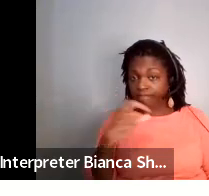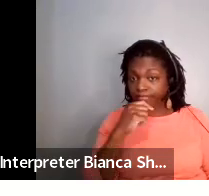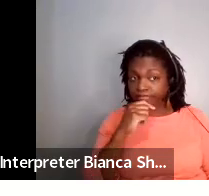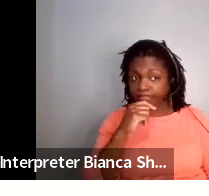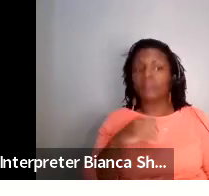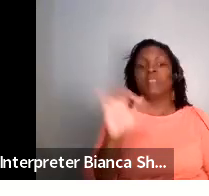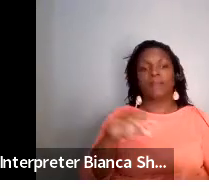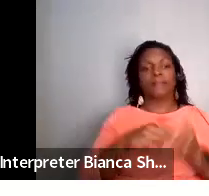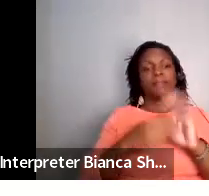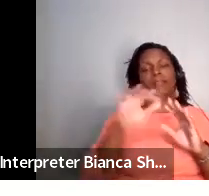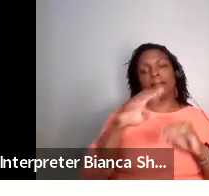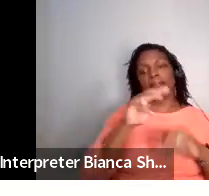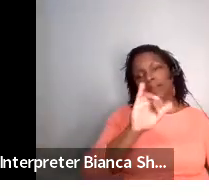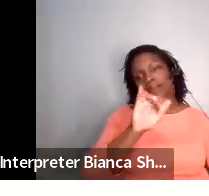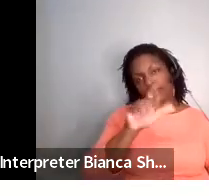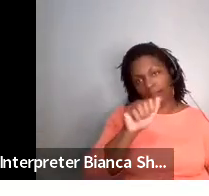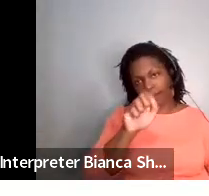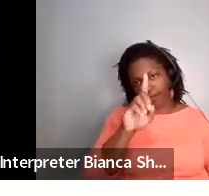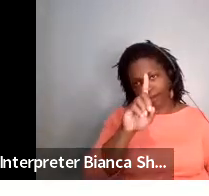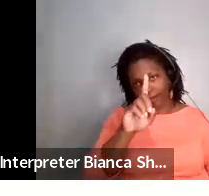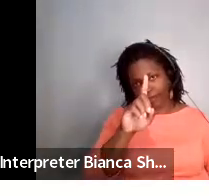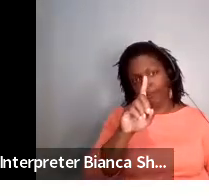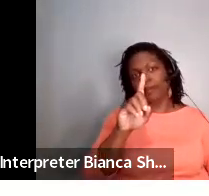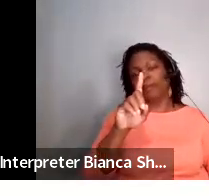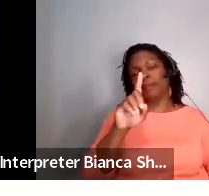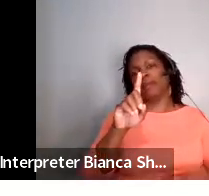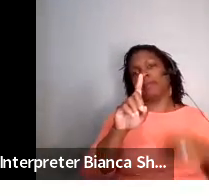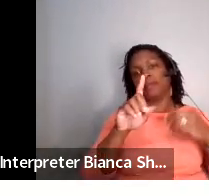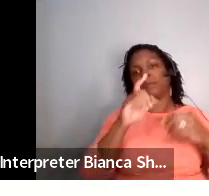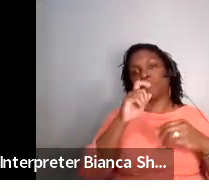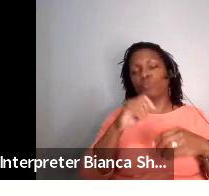So right now it is targeting the adult population at this moment.